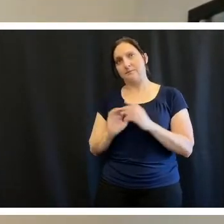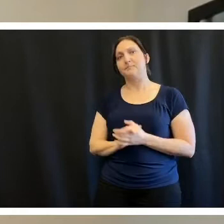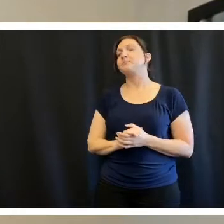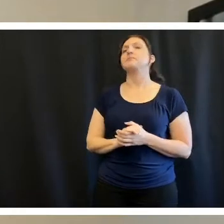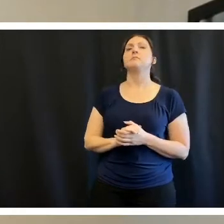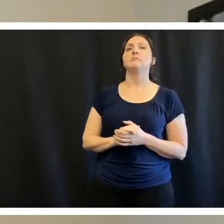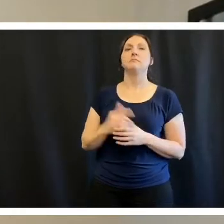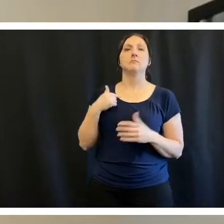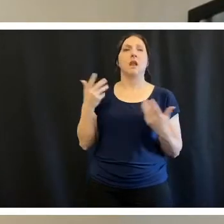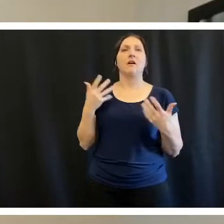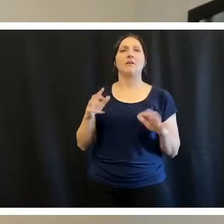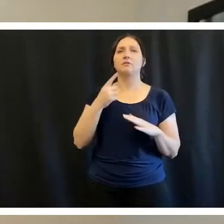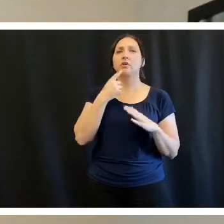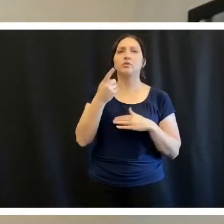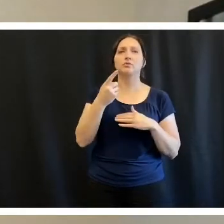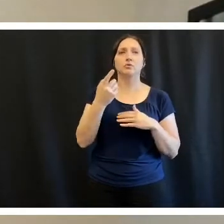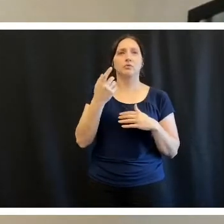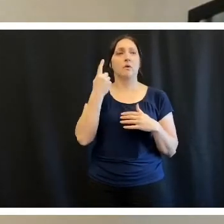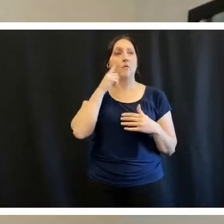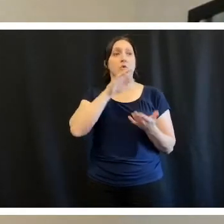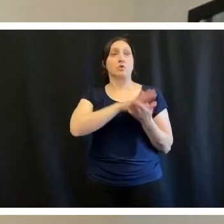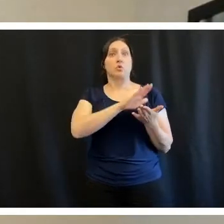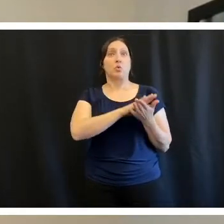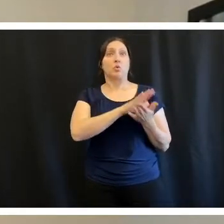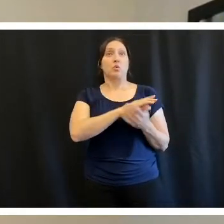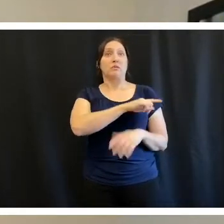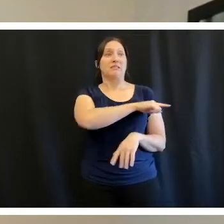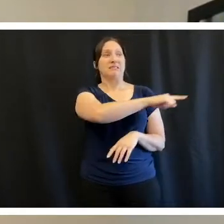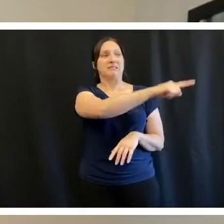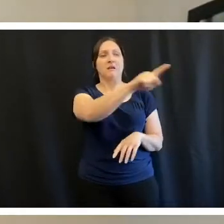for school-wide infrastructure and training that higher education had